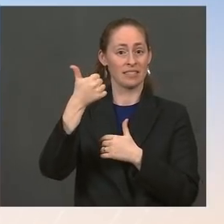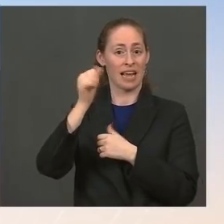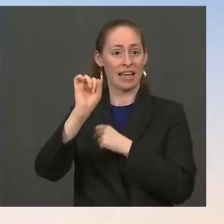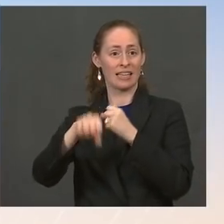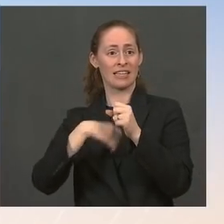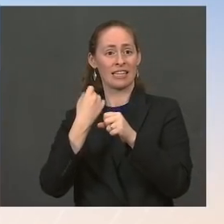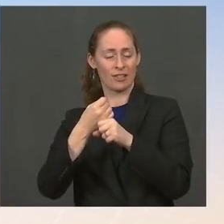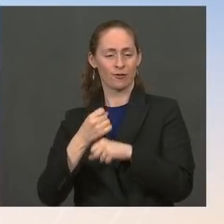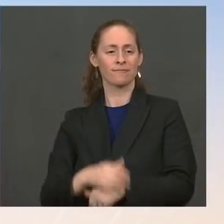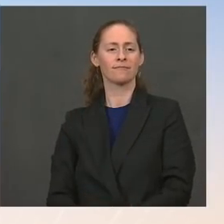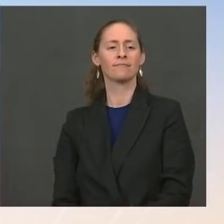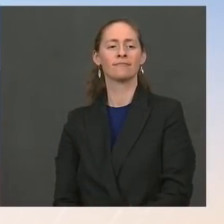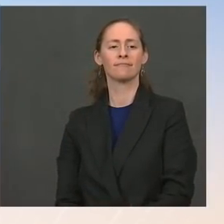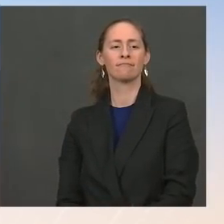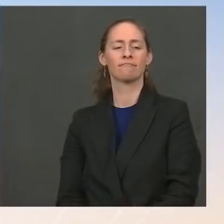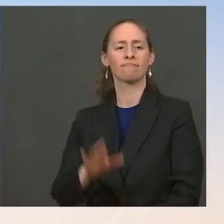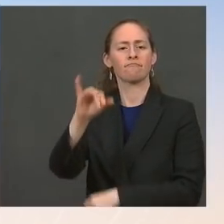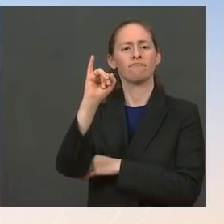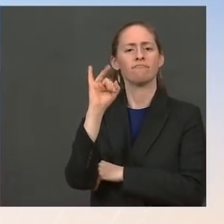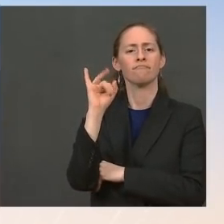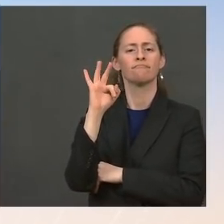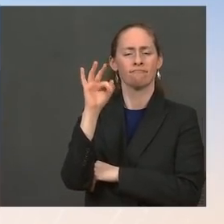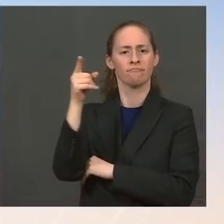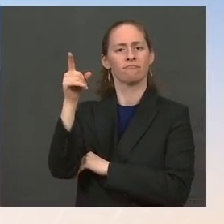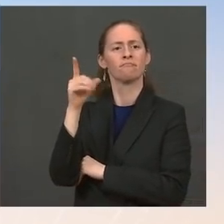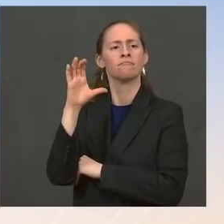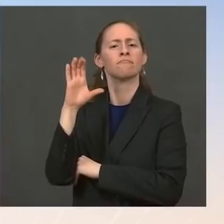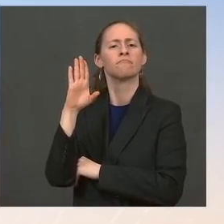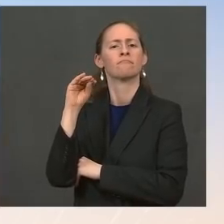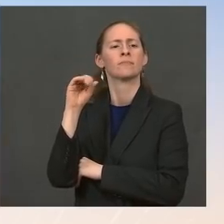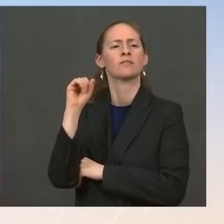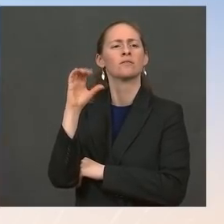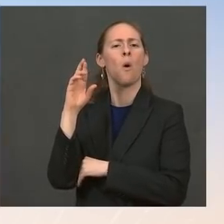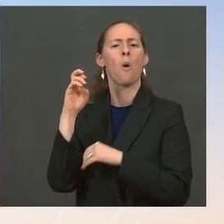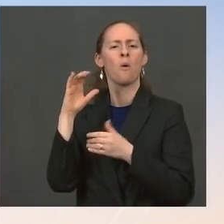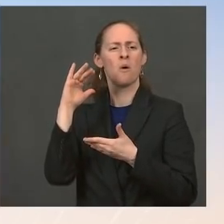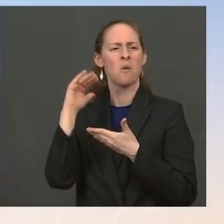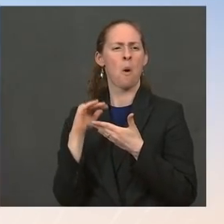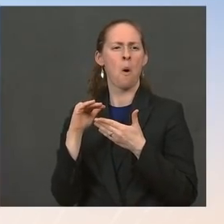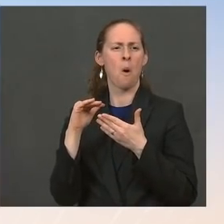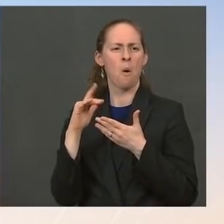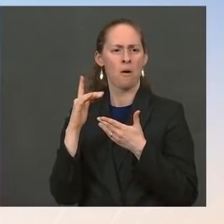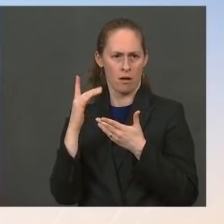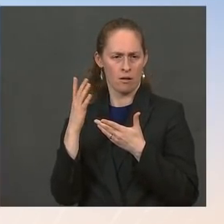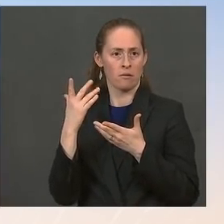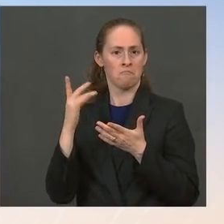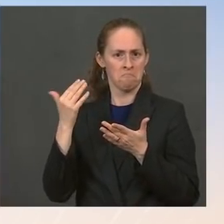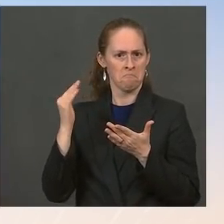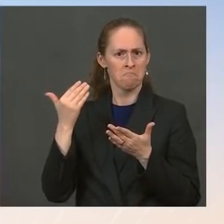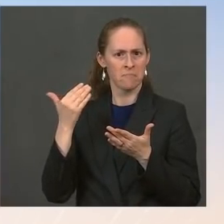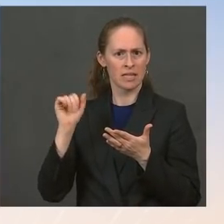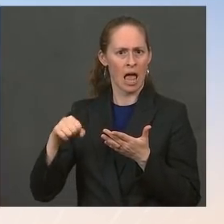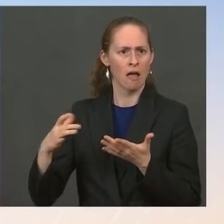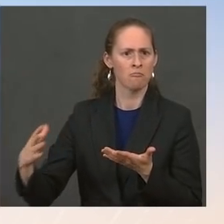of what the IRS would bring in in a Build Back Better Act, that the deficits on an annual basis